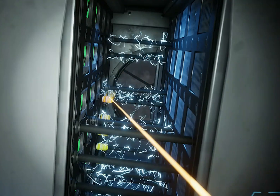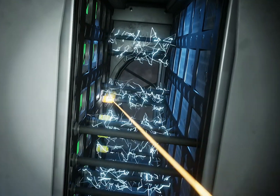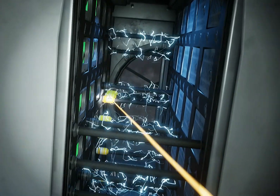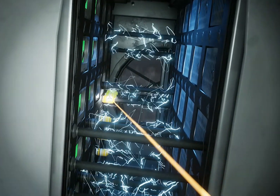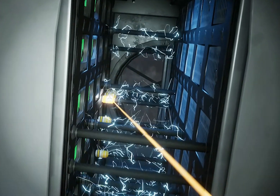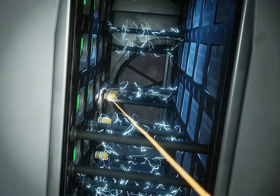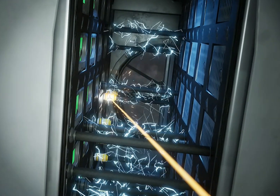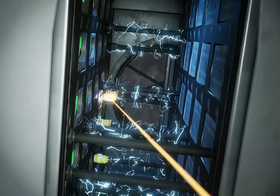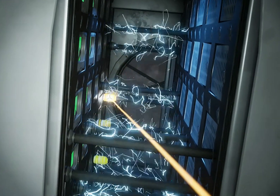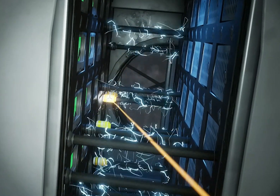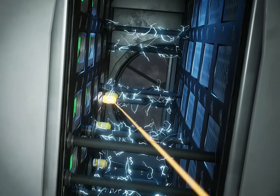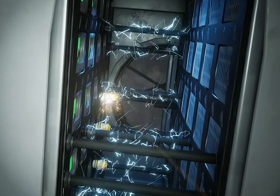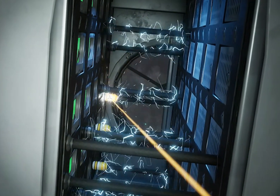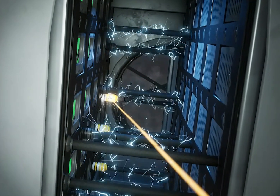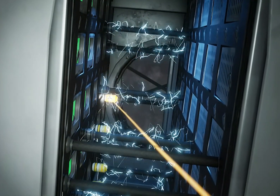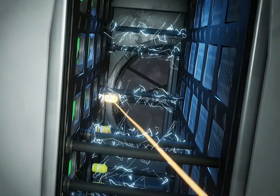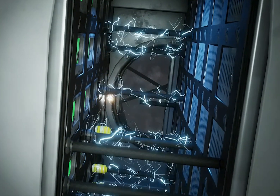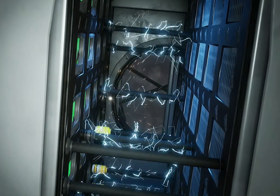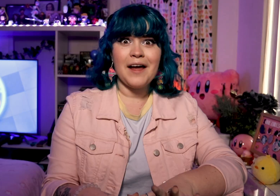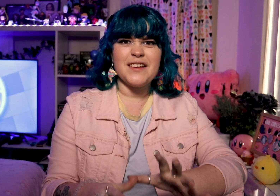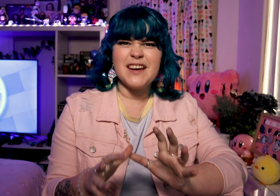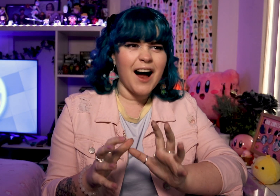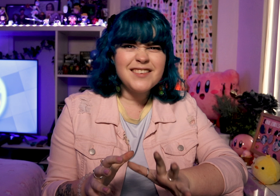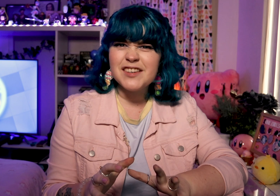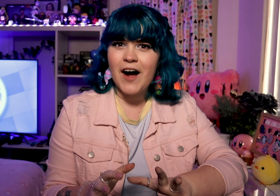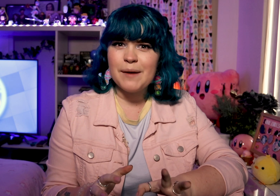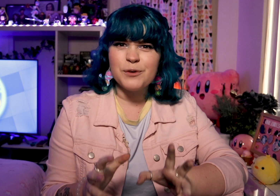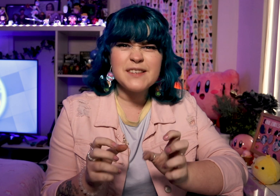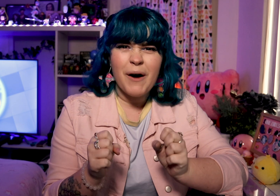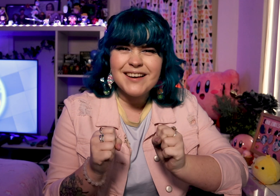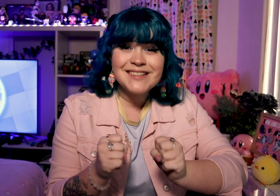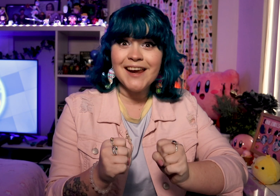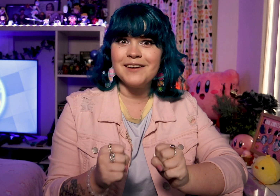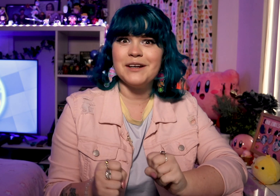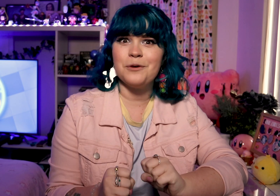but the majority are pretty cut and dry. Still, there's an undeniable spine-tingling creepiness